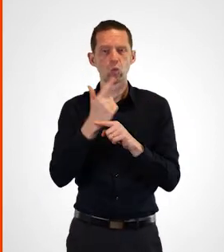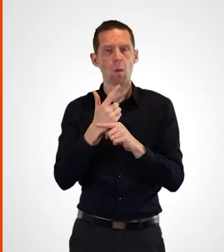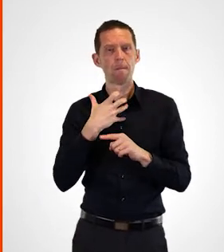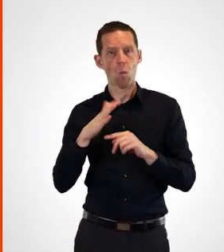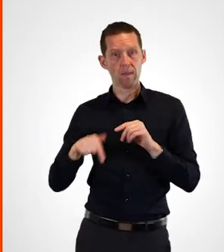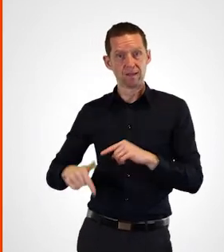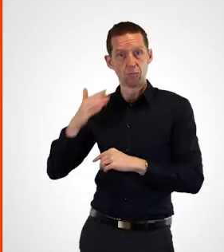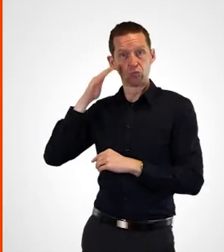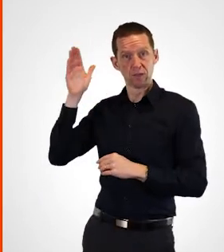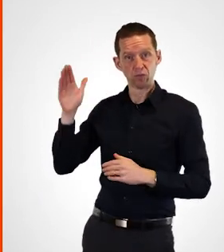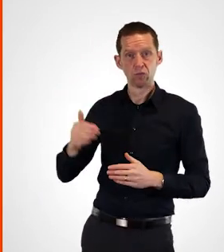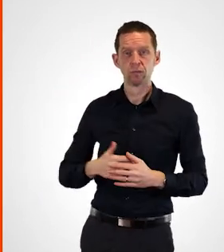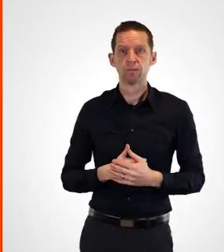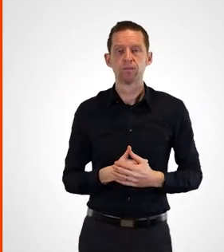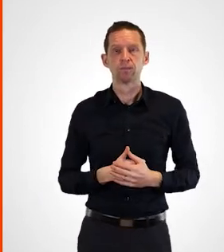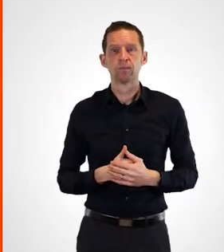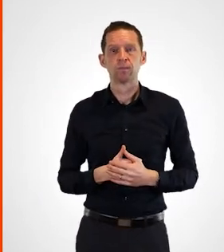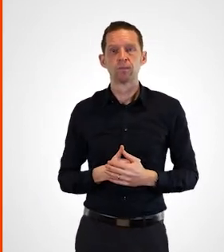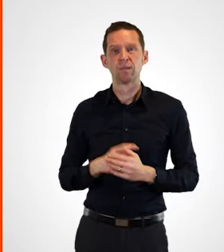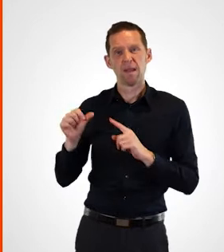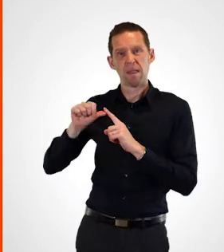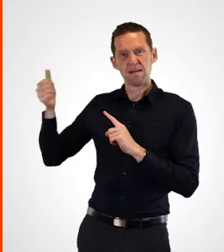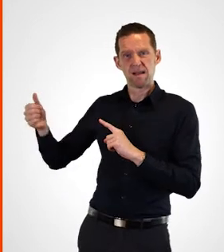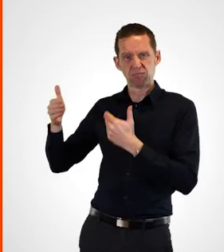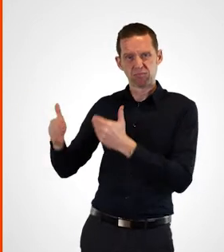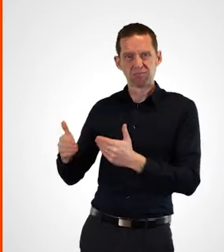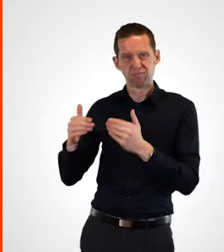particularly in the next bit of this presentation where we talk a little more